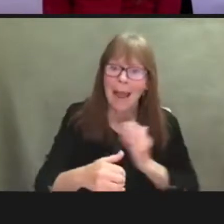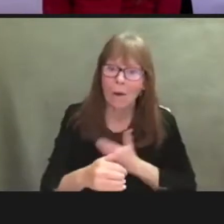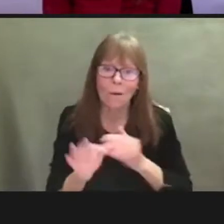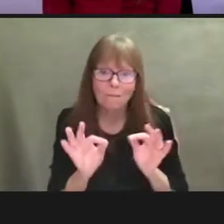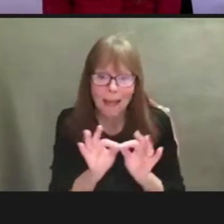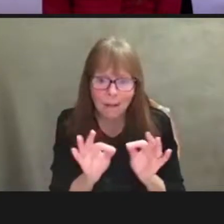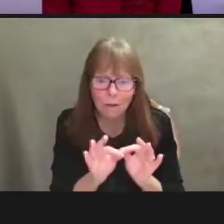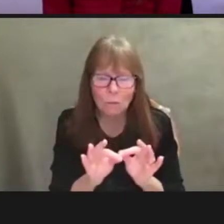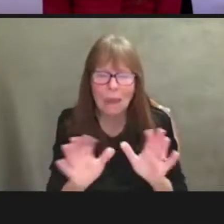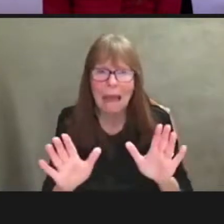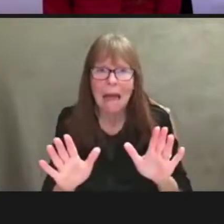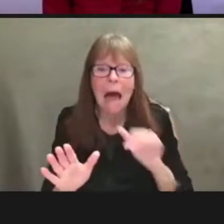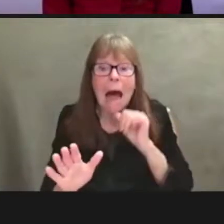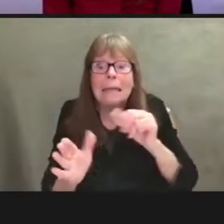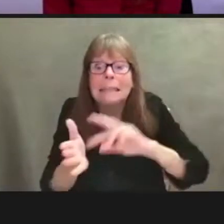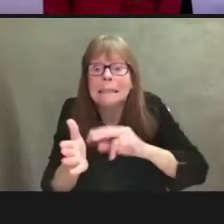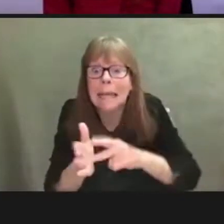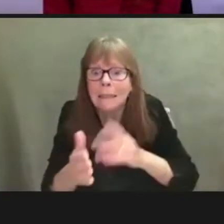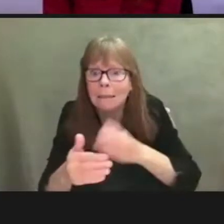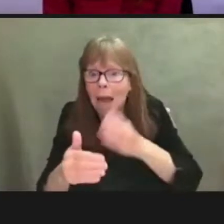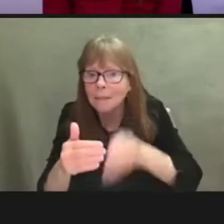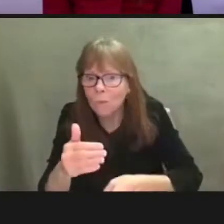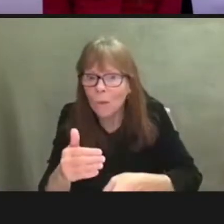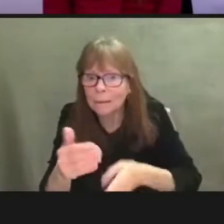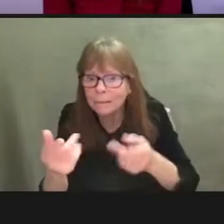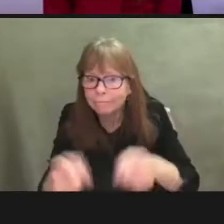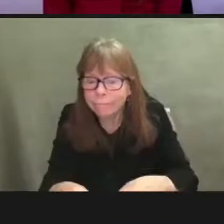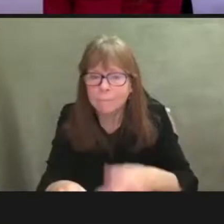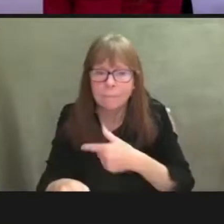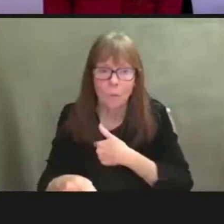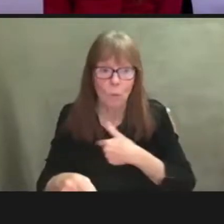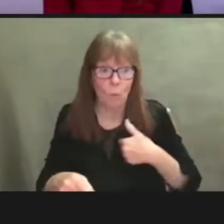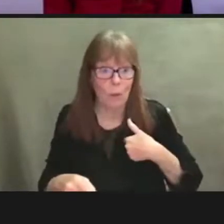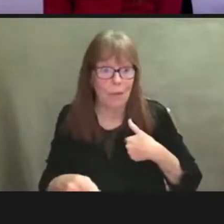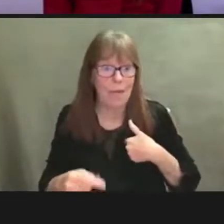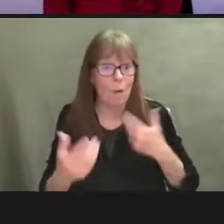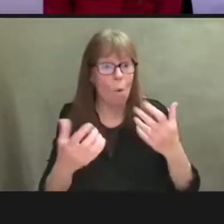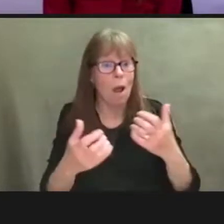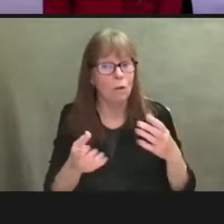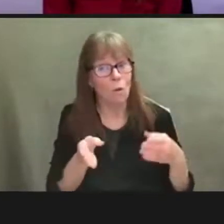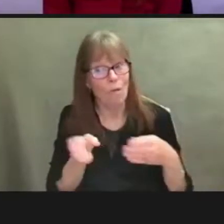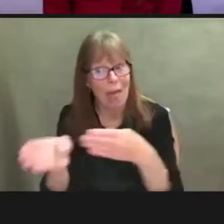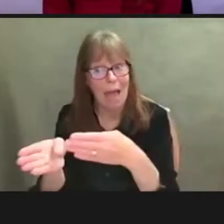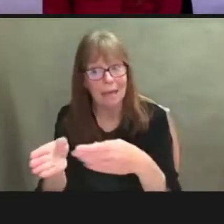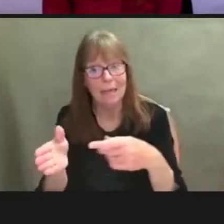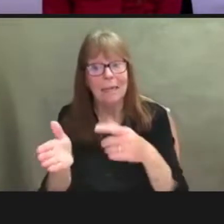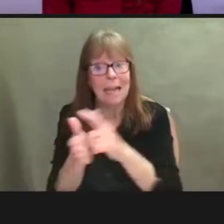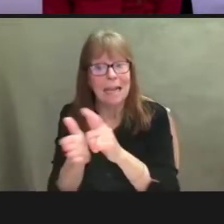unintended consequences and whether we want to go the entitlement route and continue to